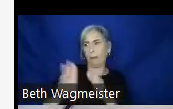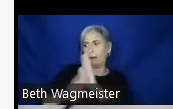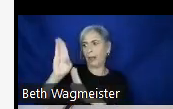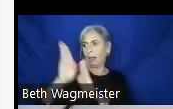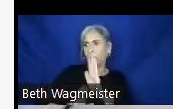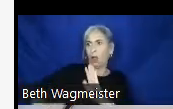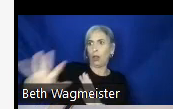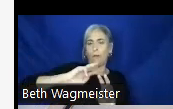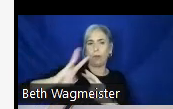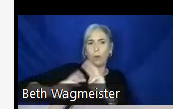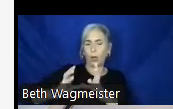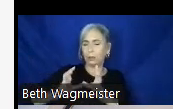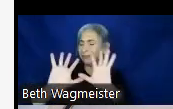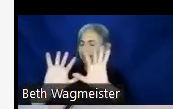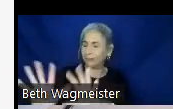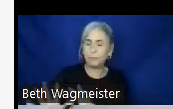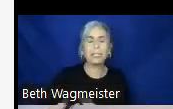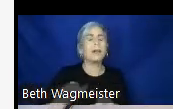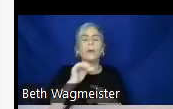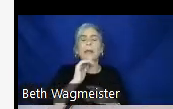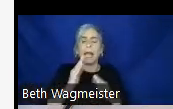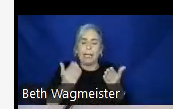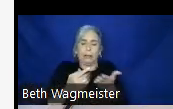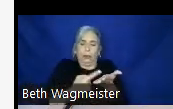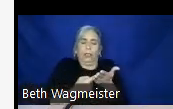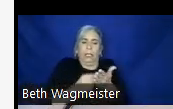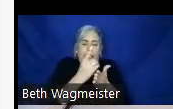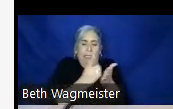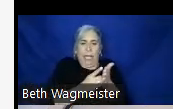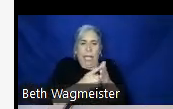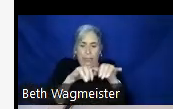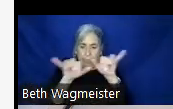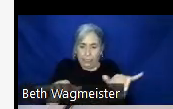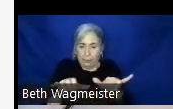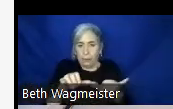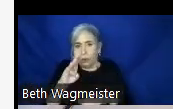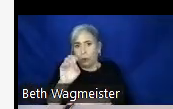We're not here to talk about design systems or browsers or HTML. I'm here